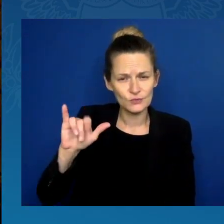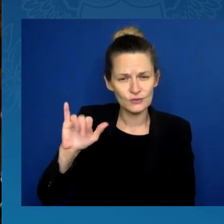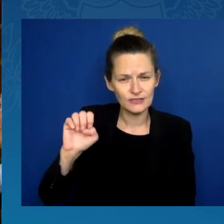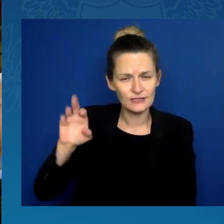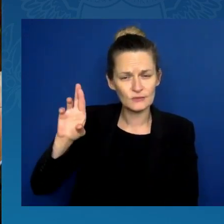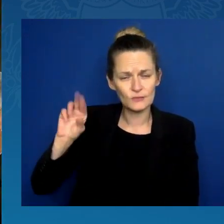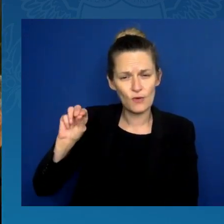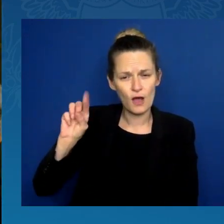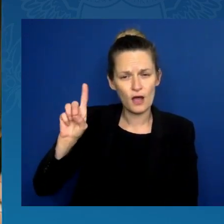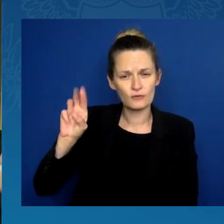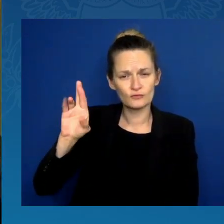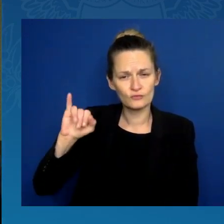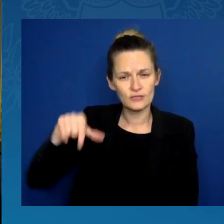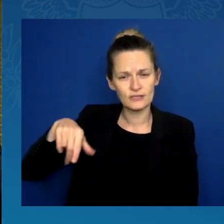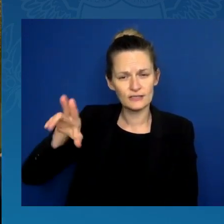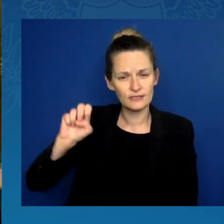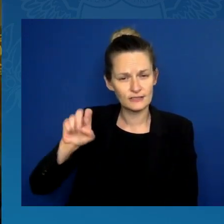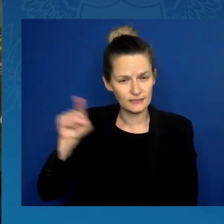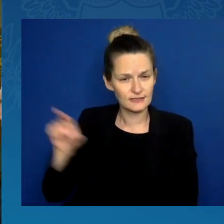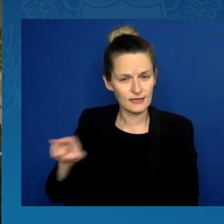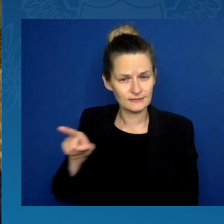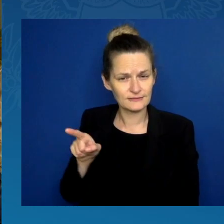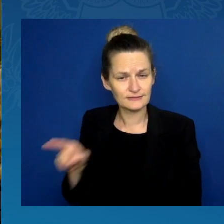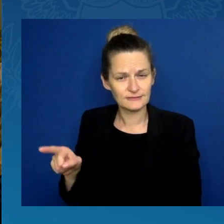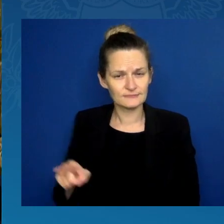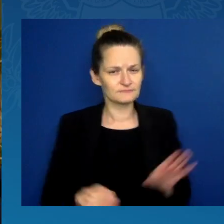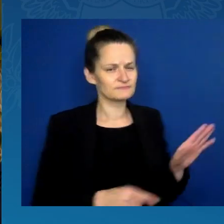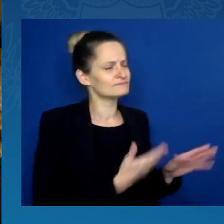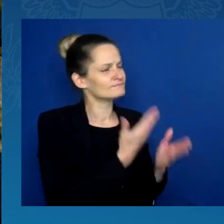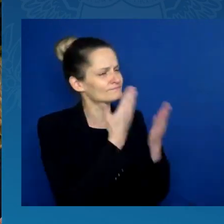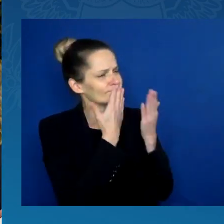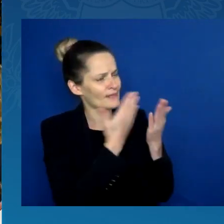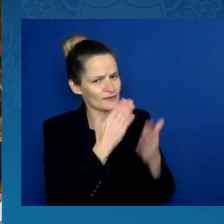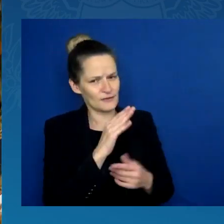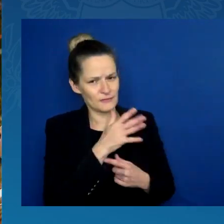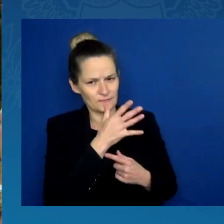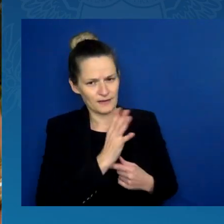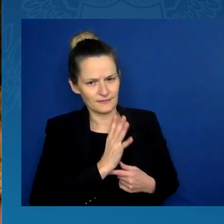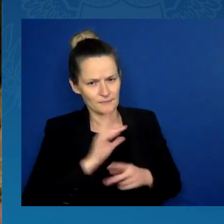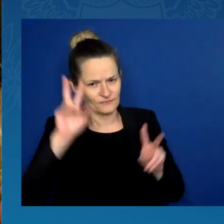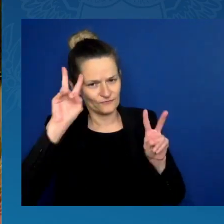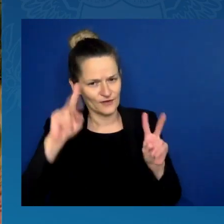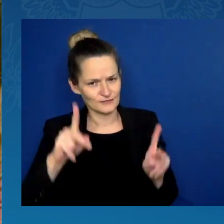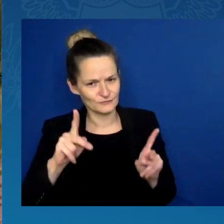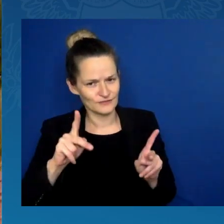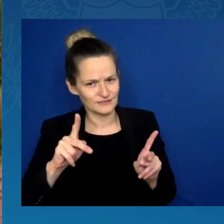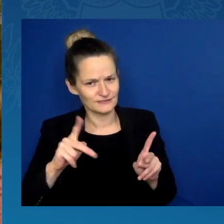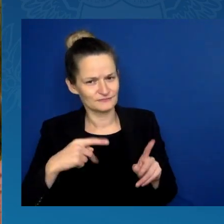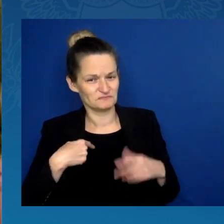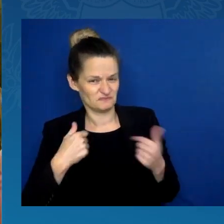As you mentioned, we saw some tremendous action in Kansas. And so why don't we start with Representative Ruiz.